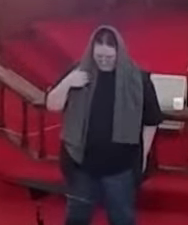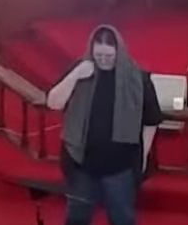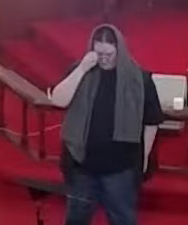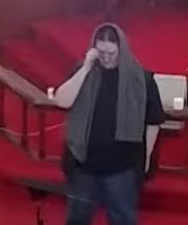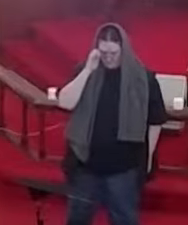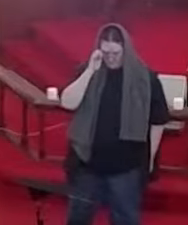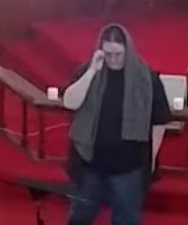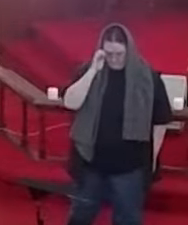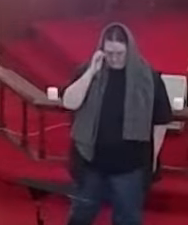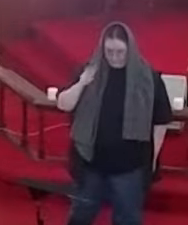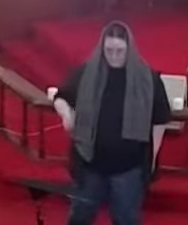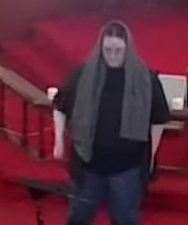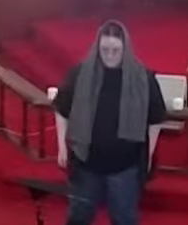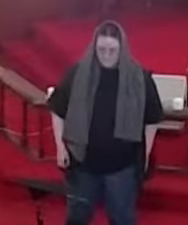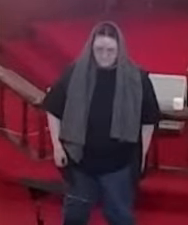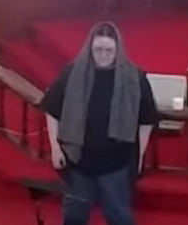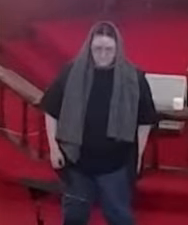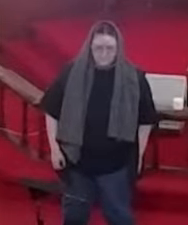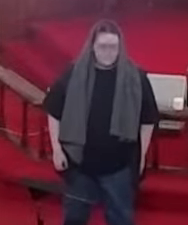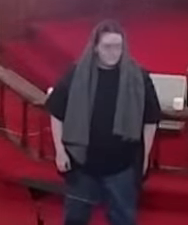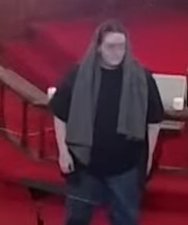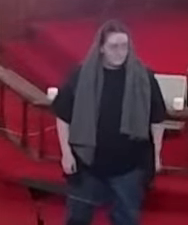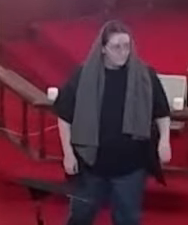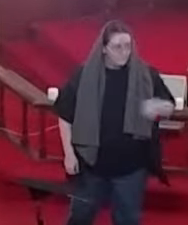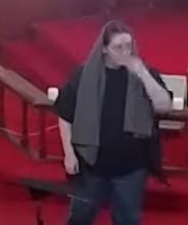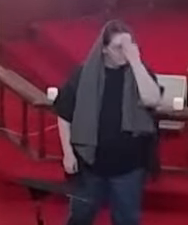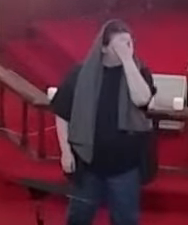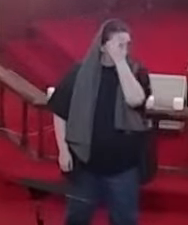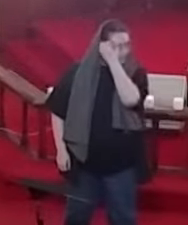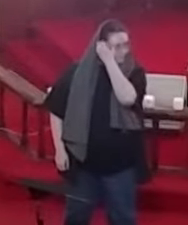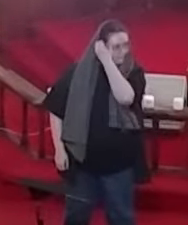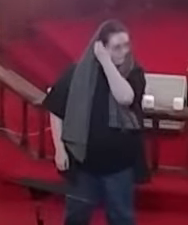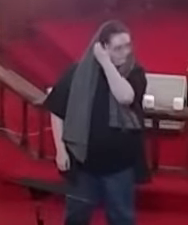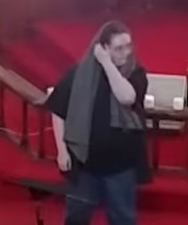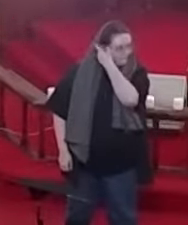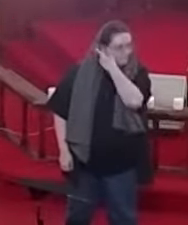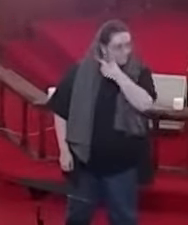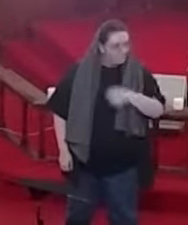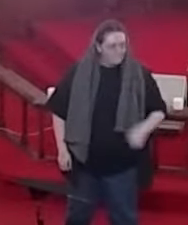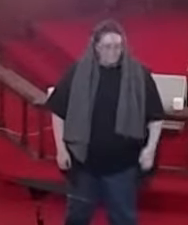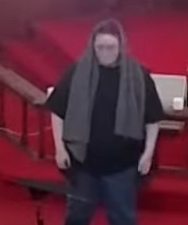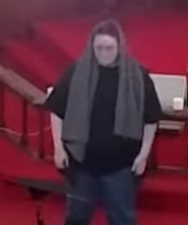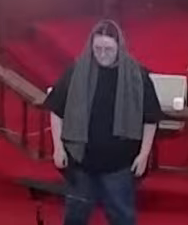And to set the tone, I'm gonna have the gardener bring out the garden.